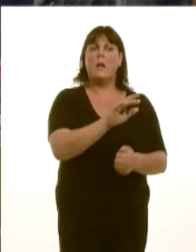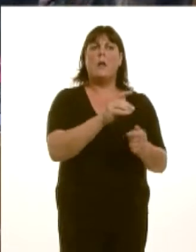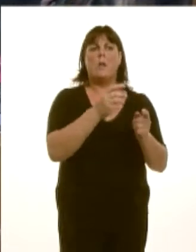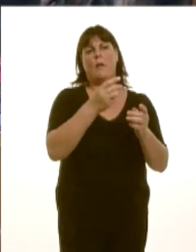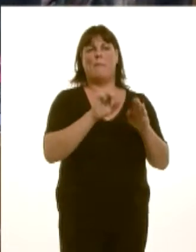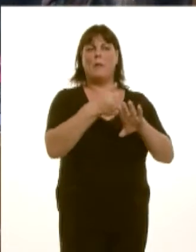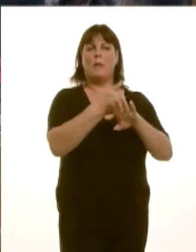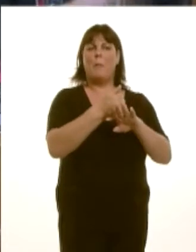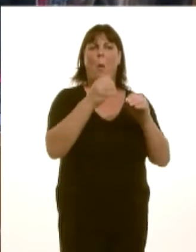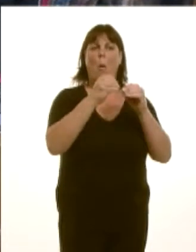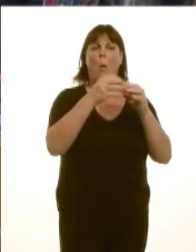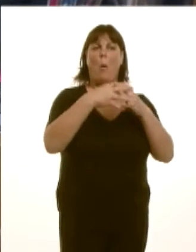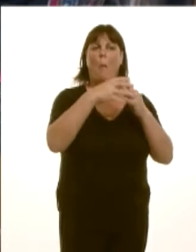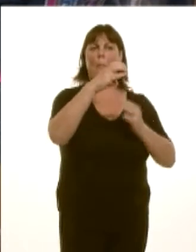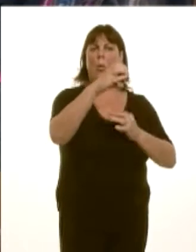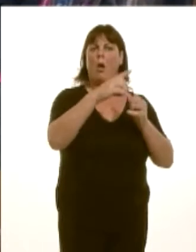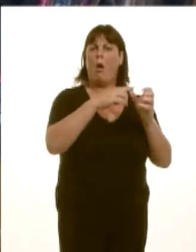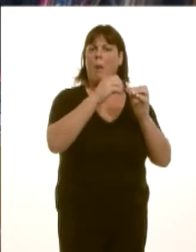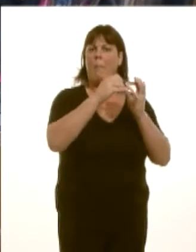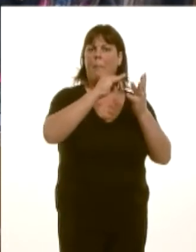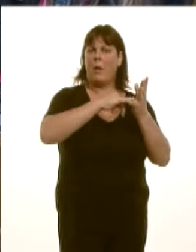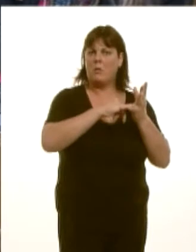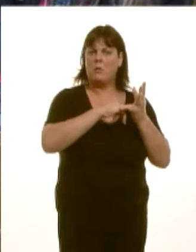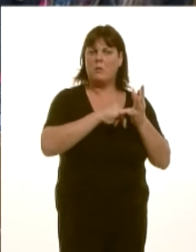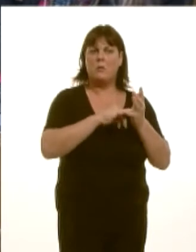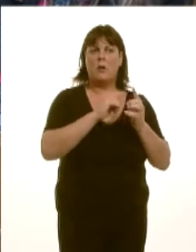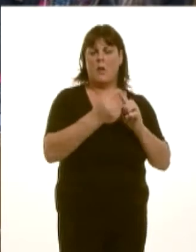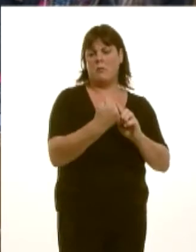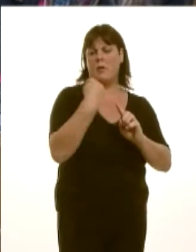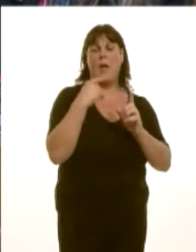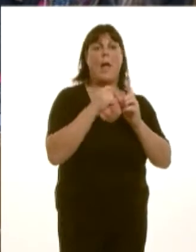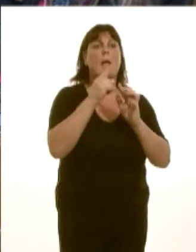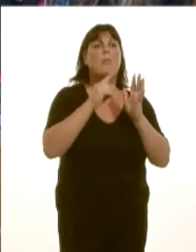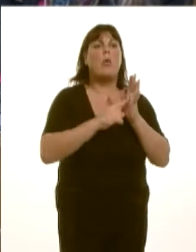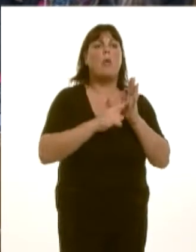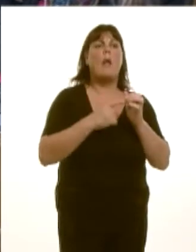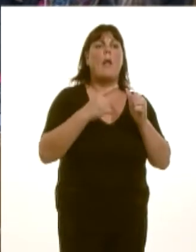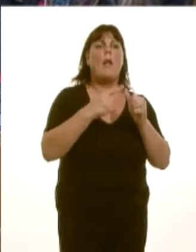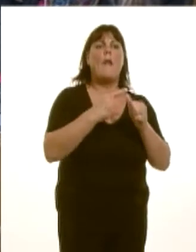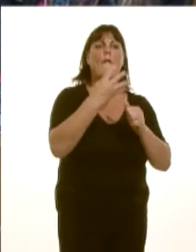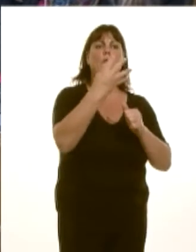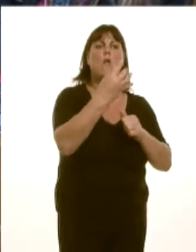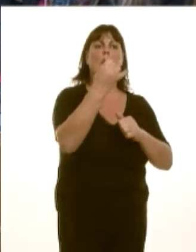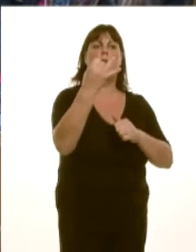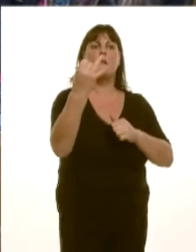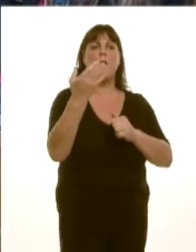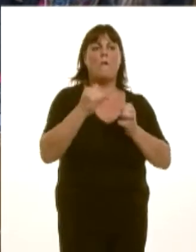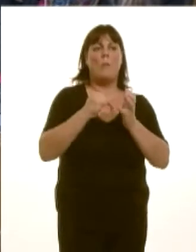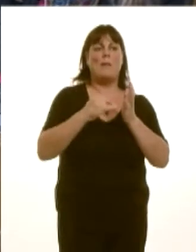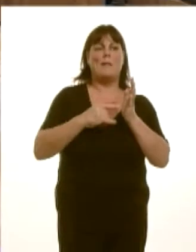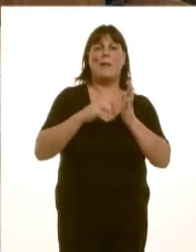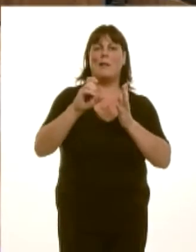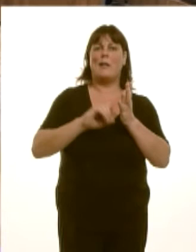Also, in April we officially opened the A477 St Clears to Red Roses road, which is crucial